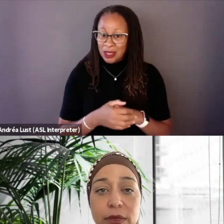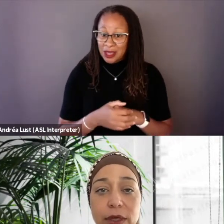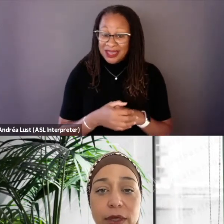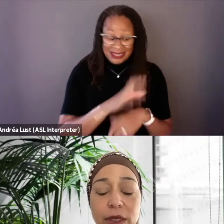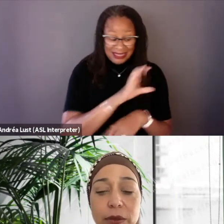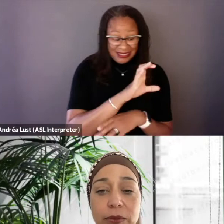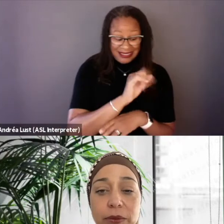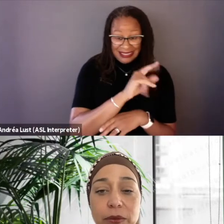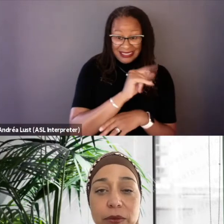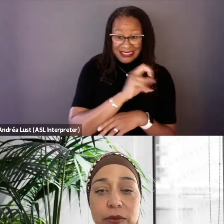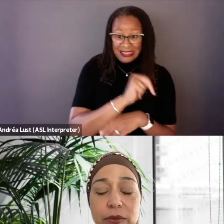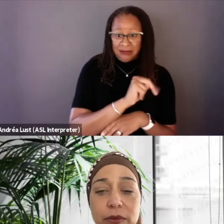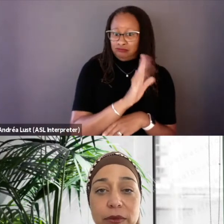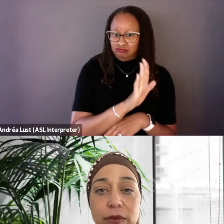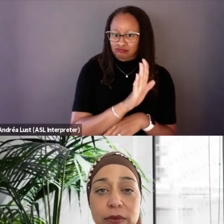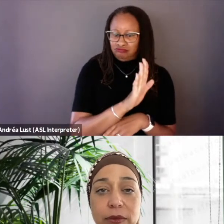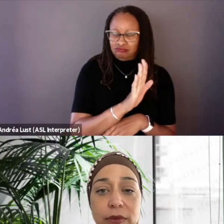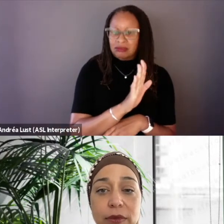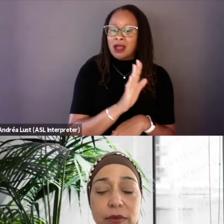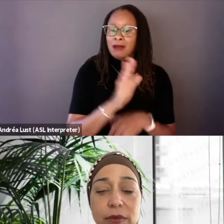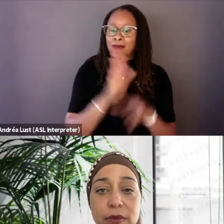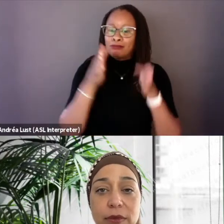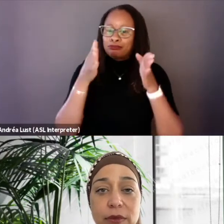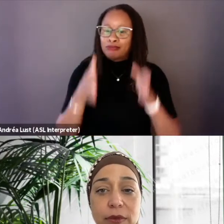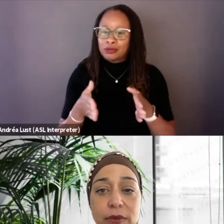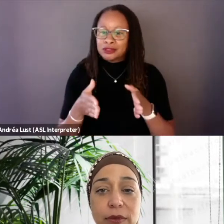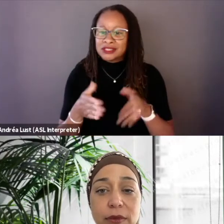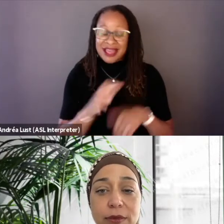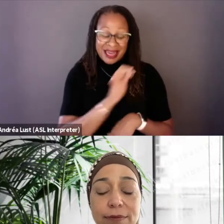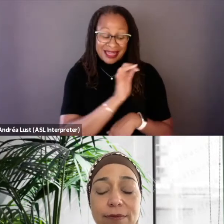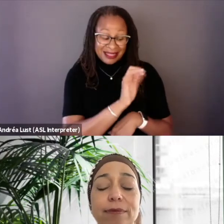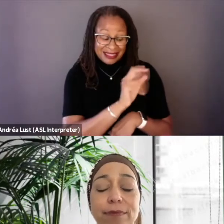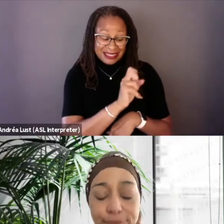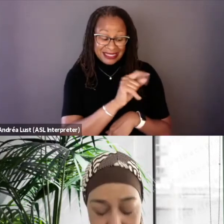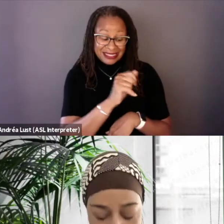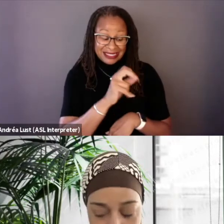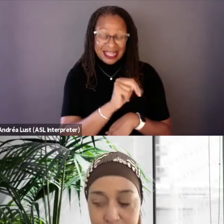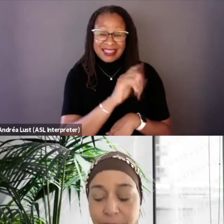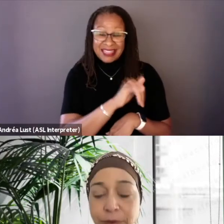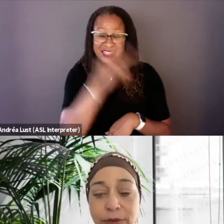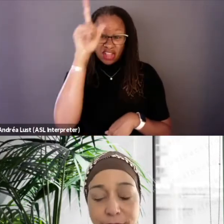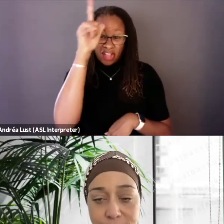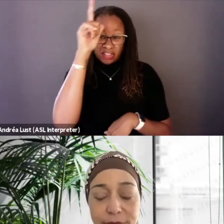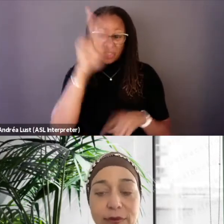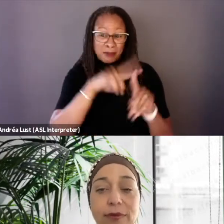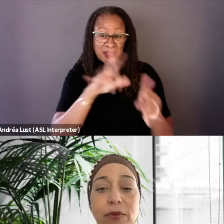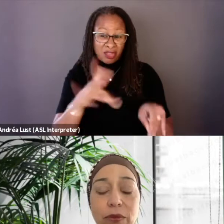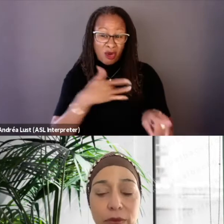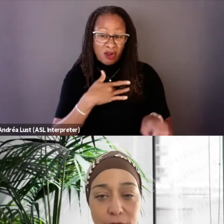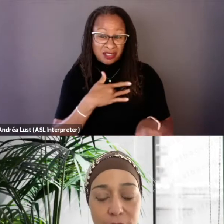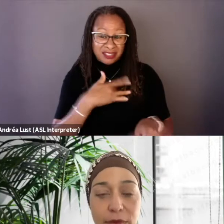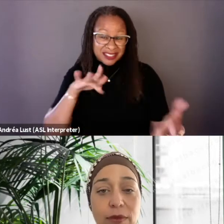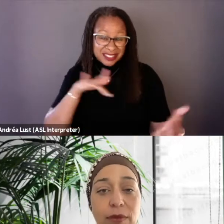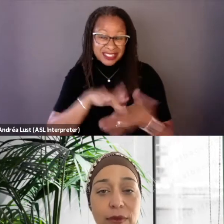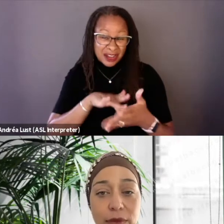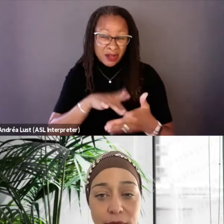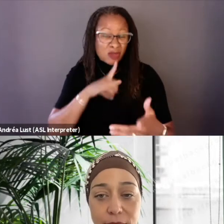who gets to be a citizen is the logical part of this show but the heart of this show is, who gets to be a person?